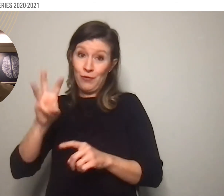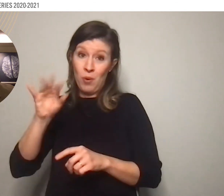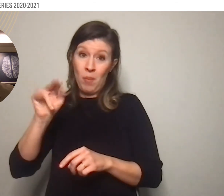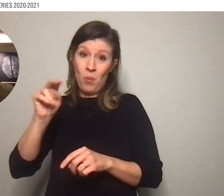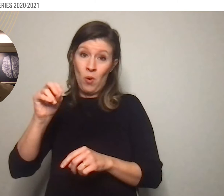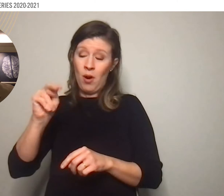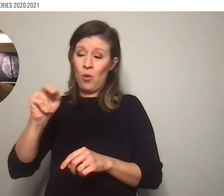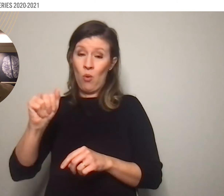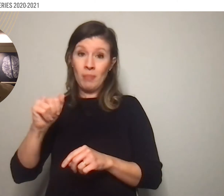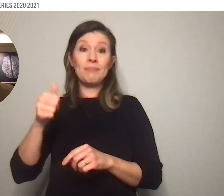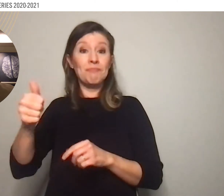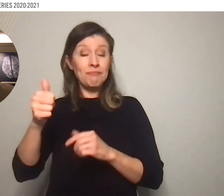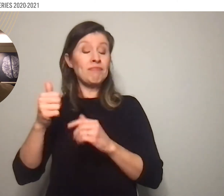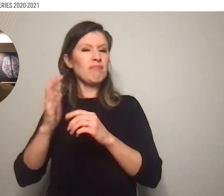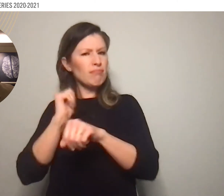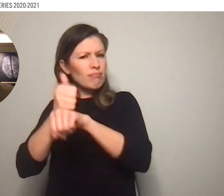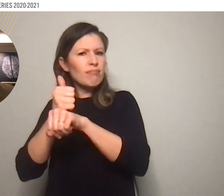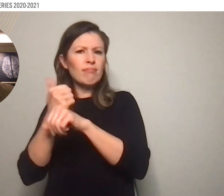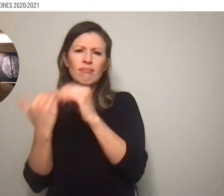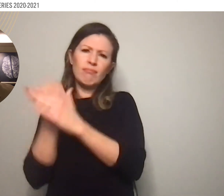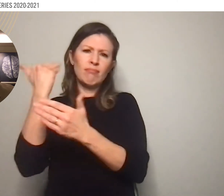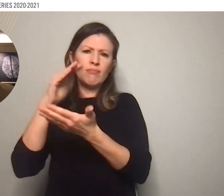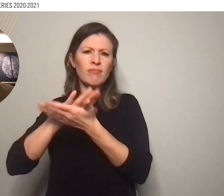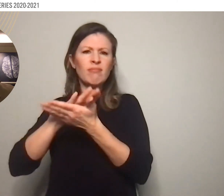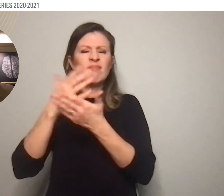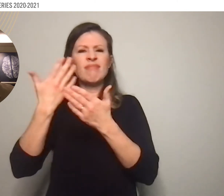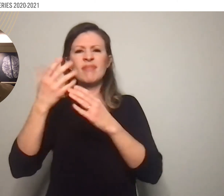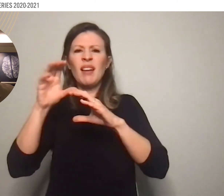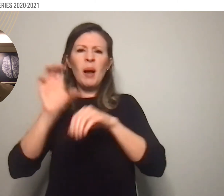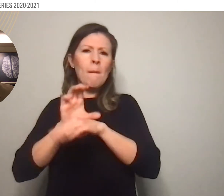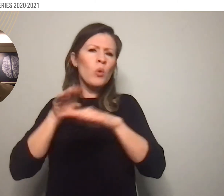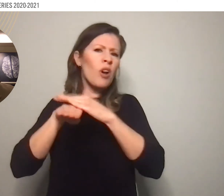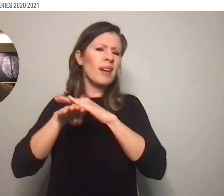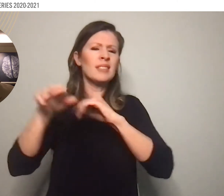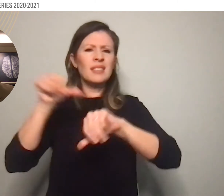And he was building a cutting edge computer access and scientific assets